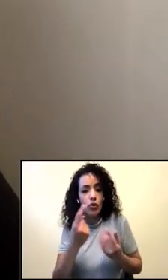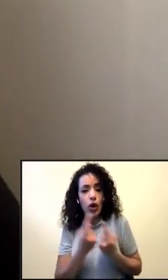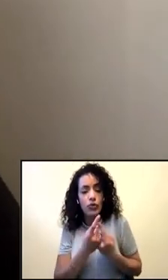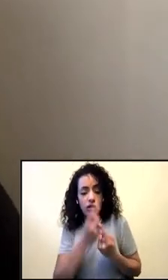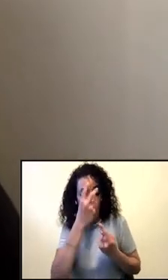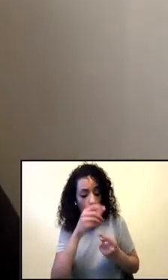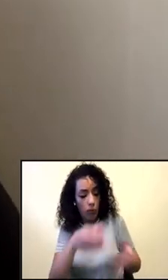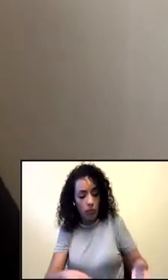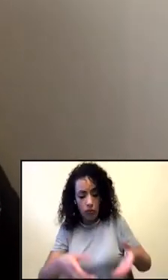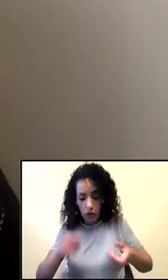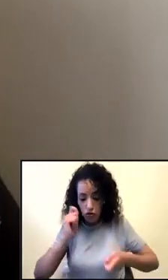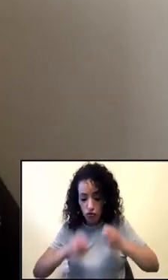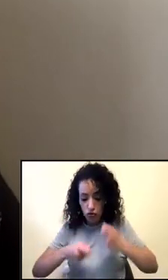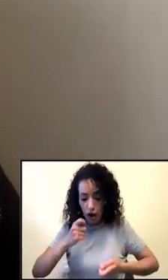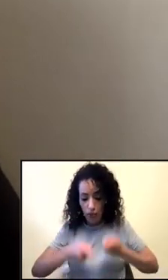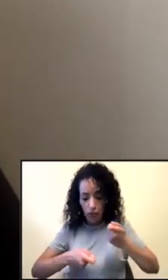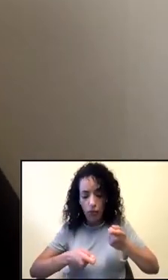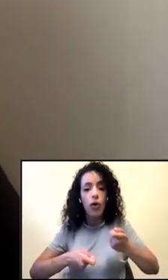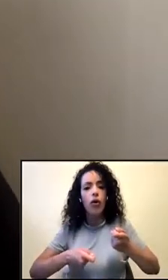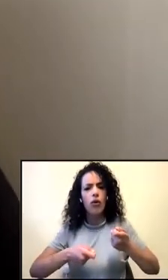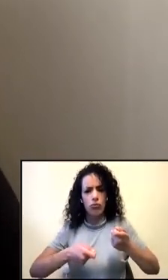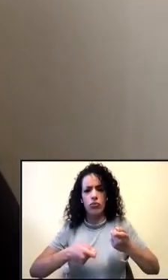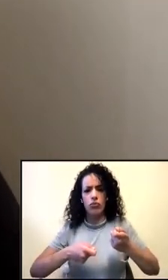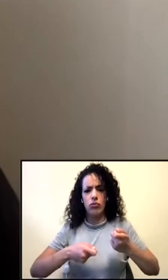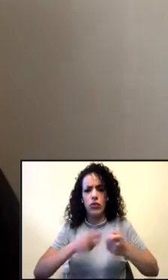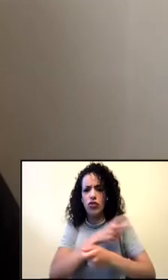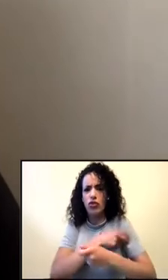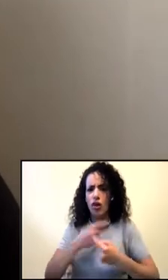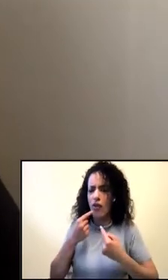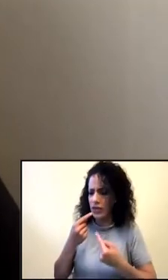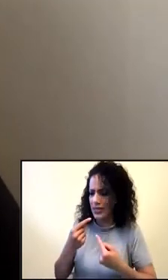said no this is a food container. And then the elders hit it and it made the sound of the drum.